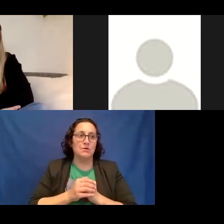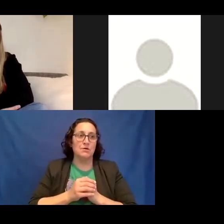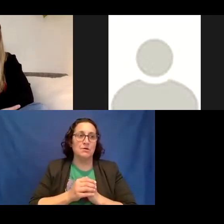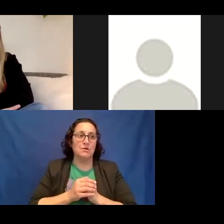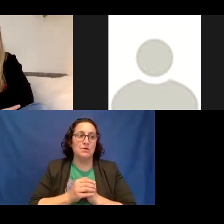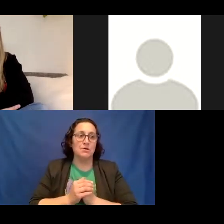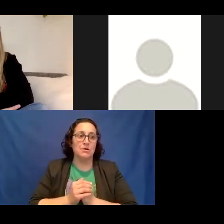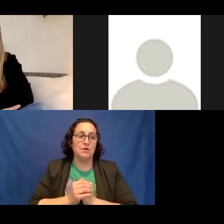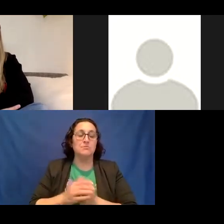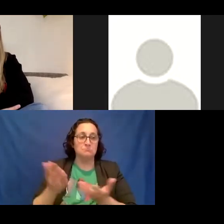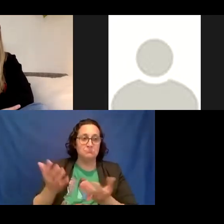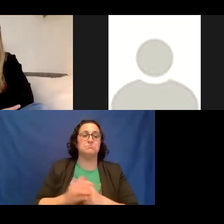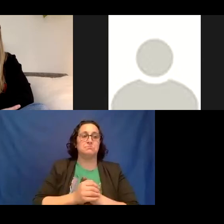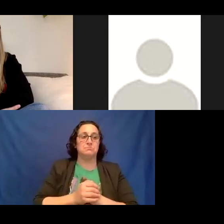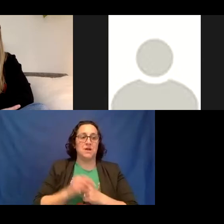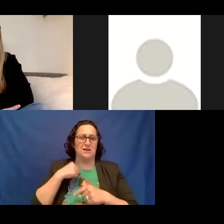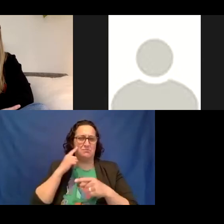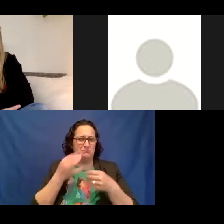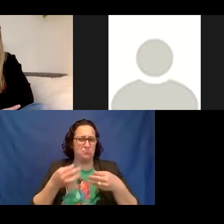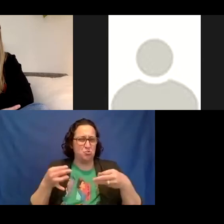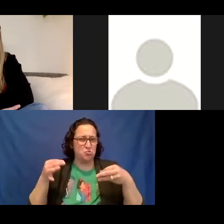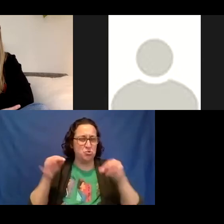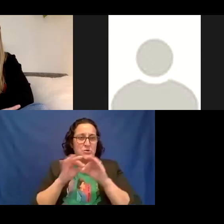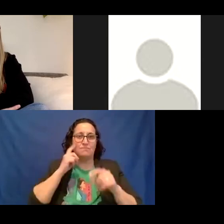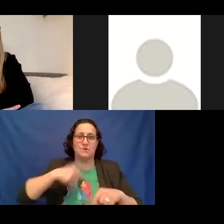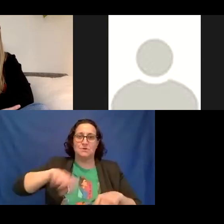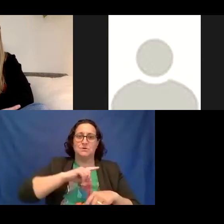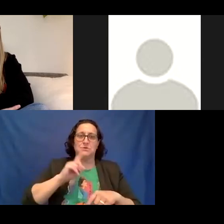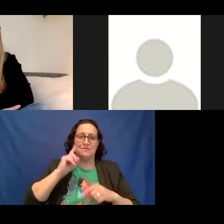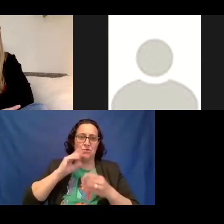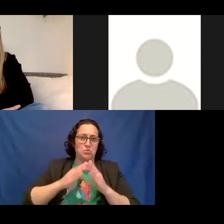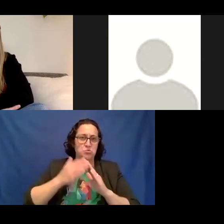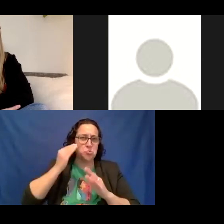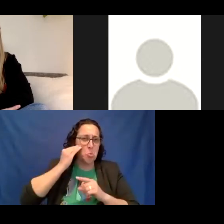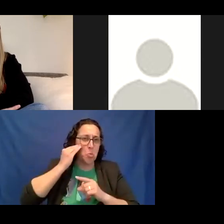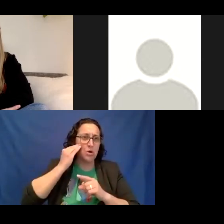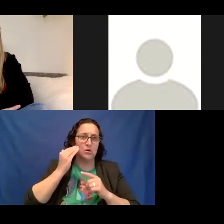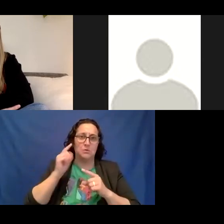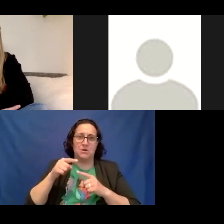They've passed down stories to me that have been very powerful and